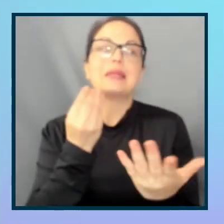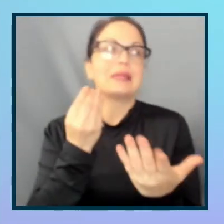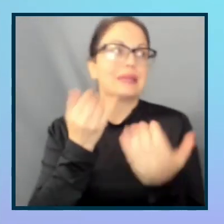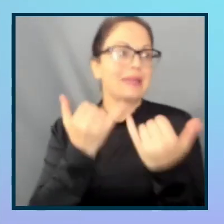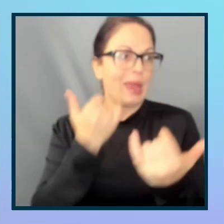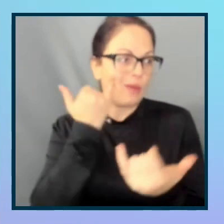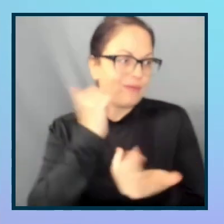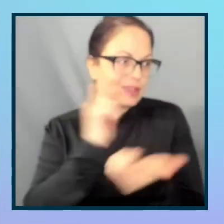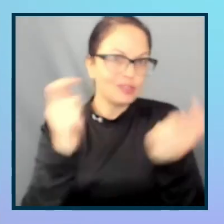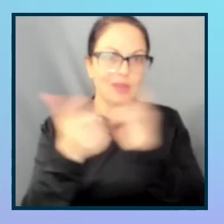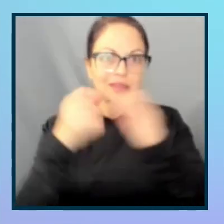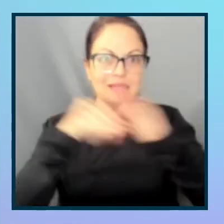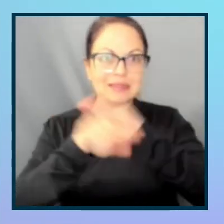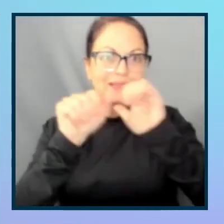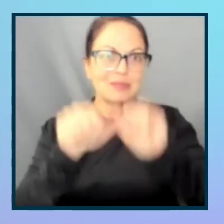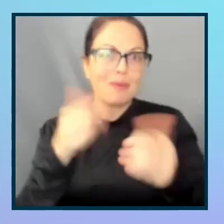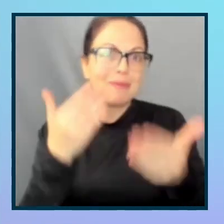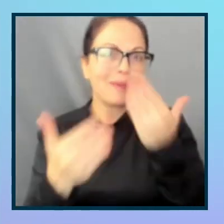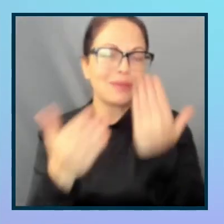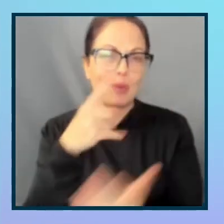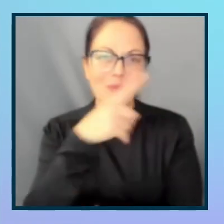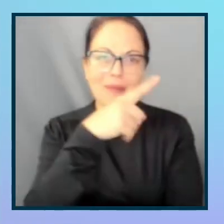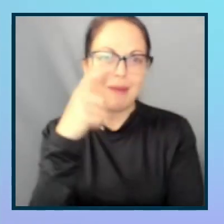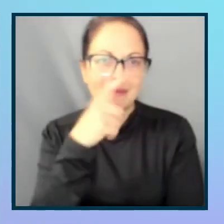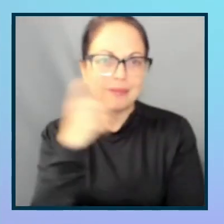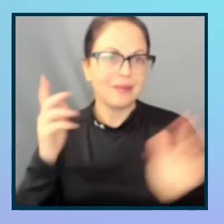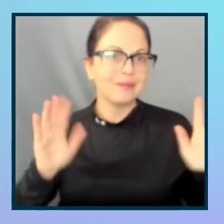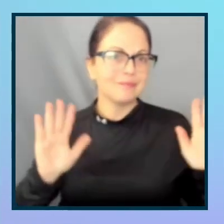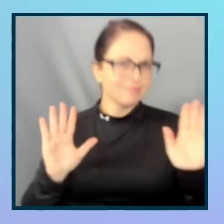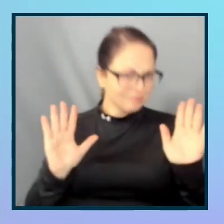and all of those like outdated arguments.